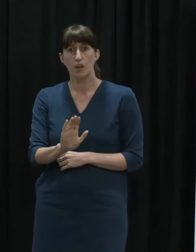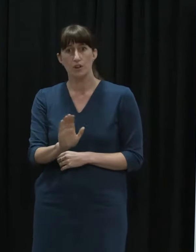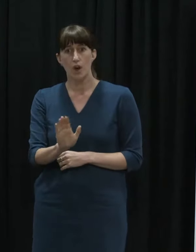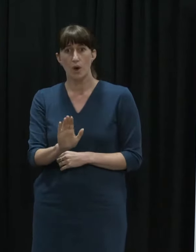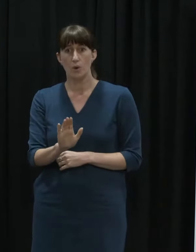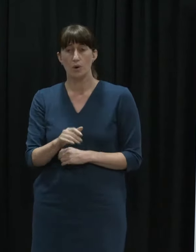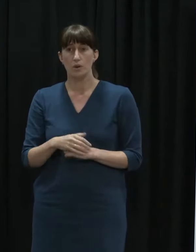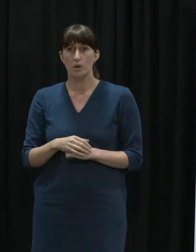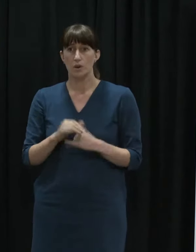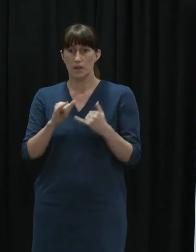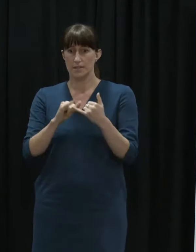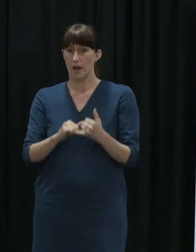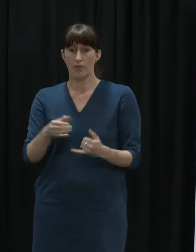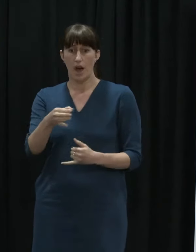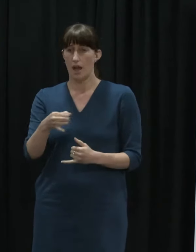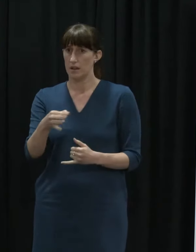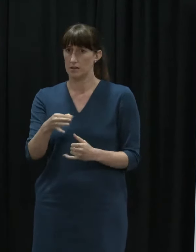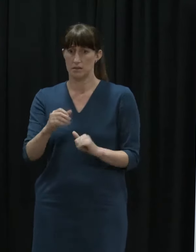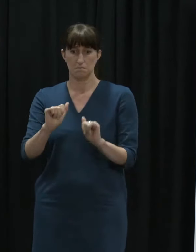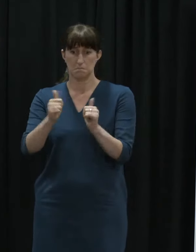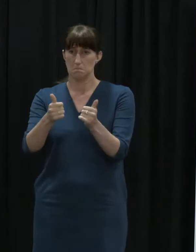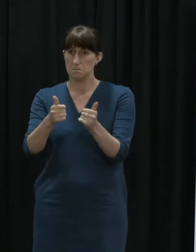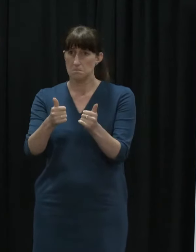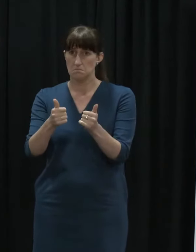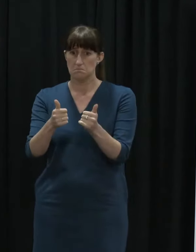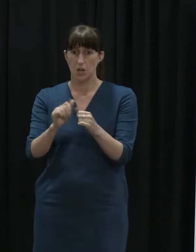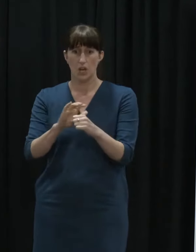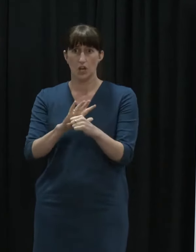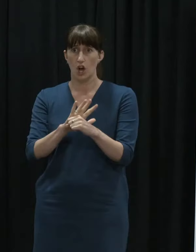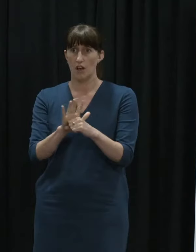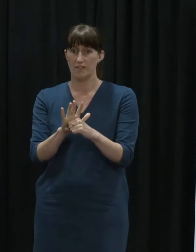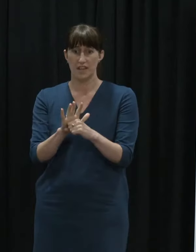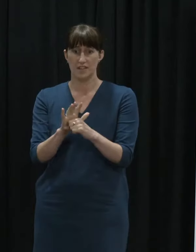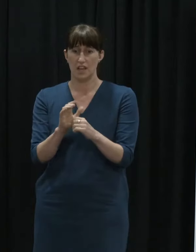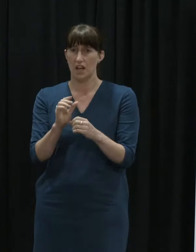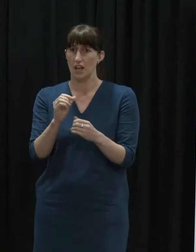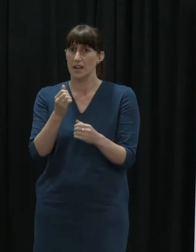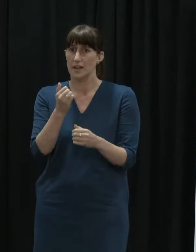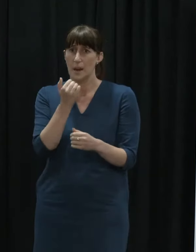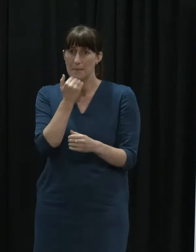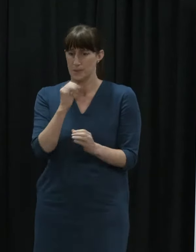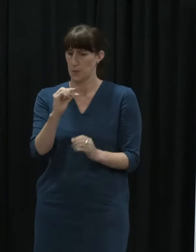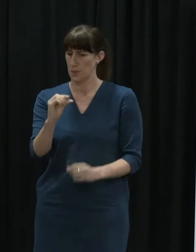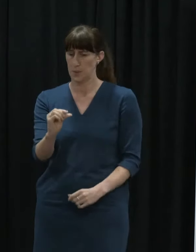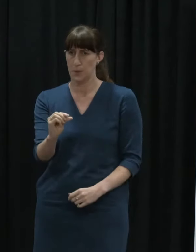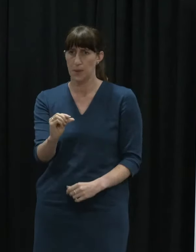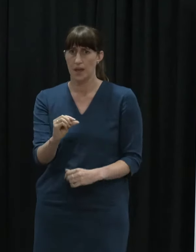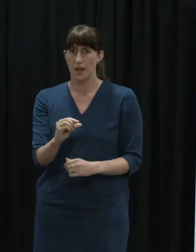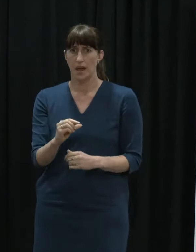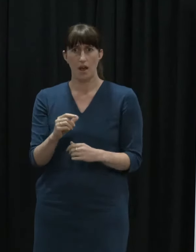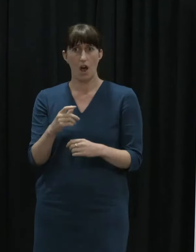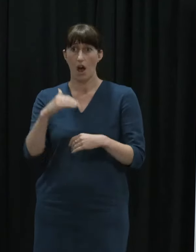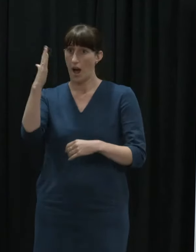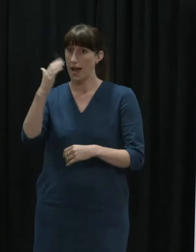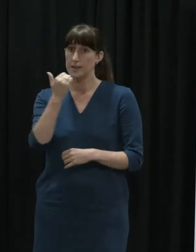Thank you for the opportunity to say something specific to the South Island.